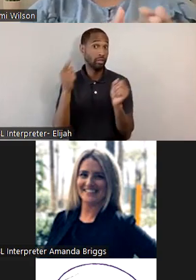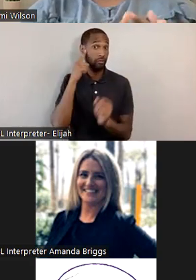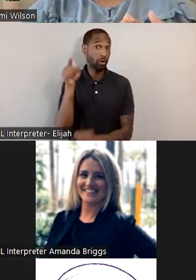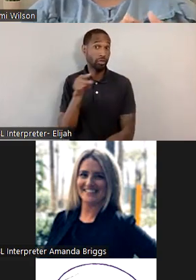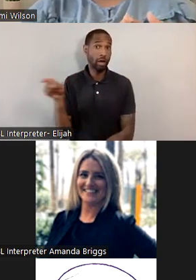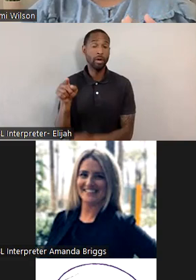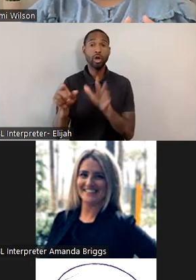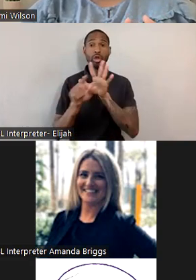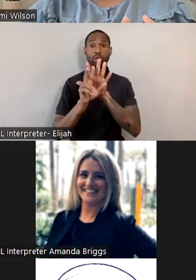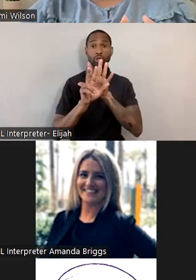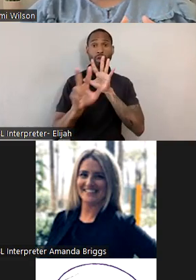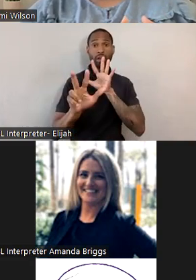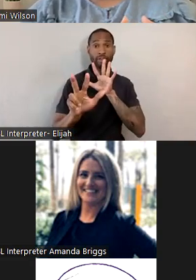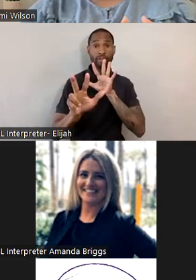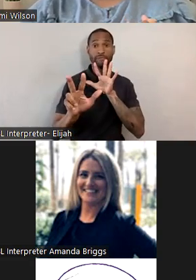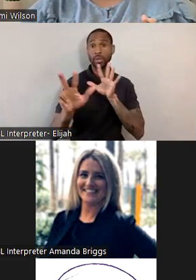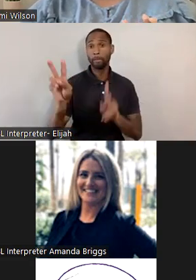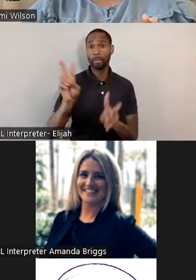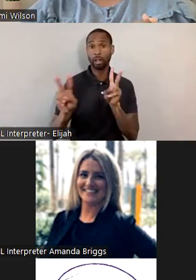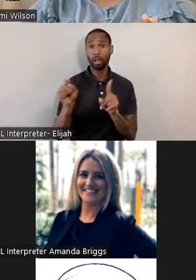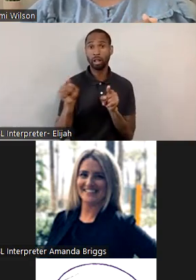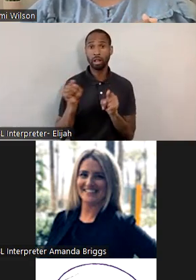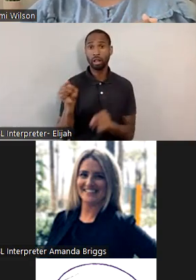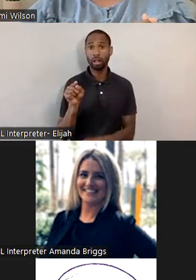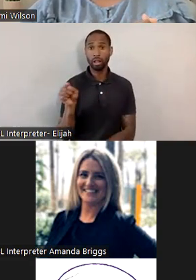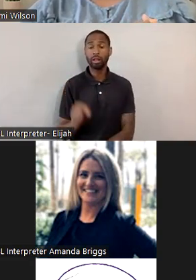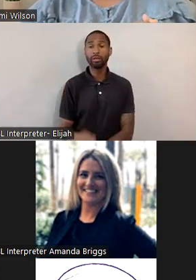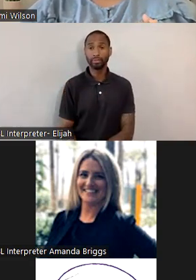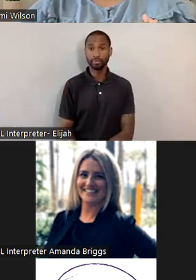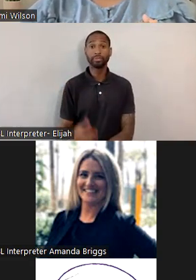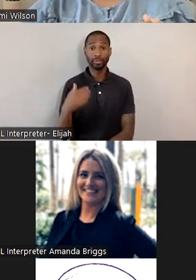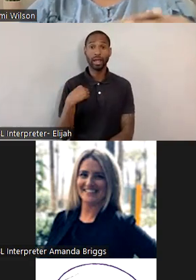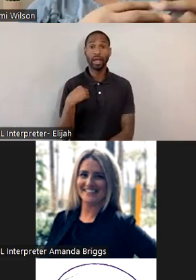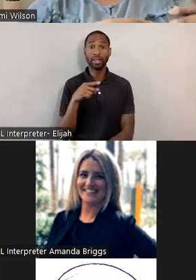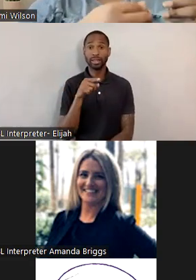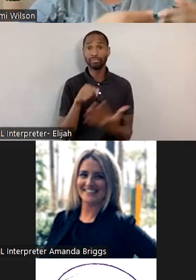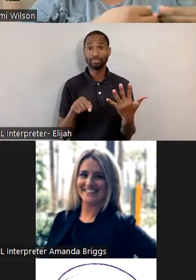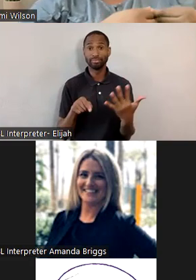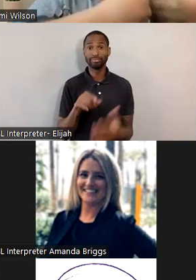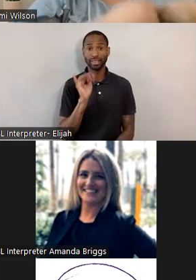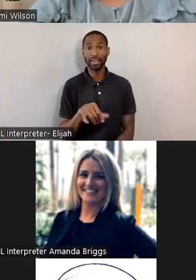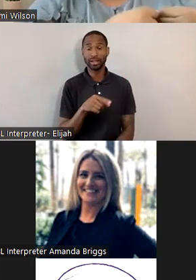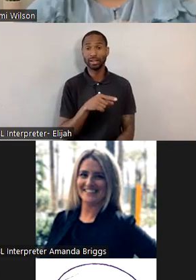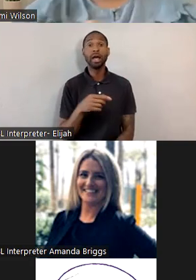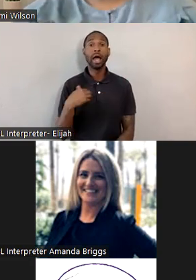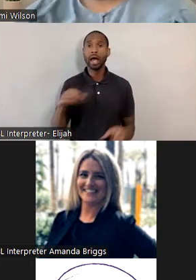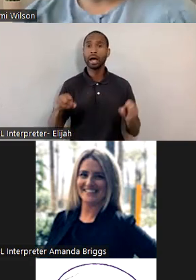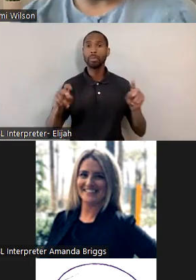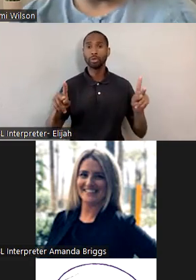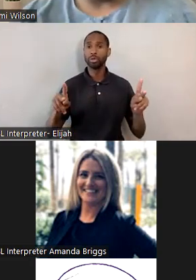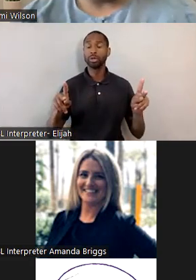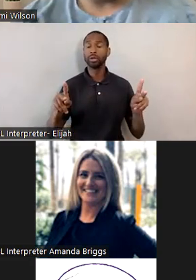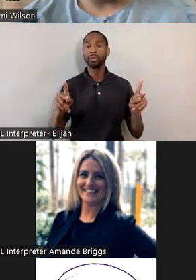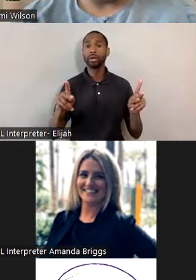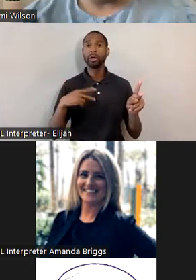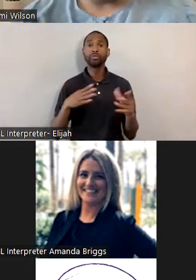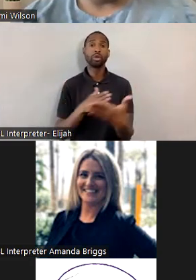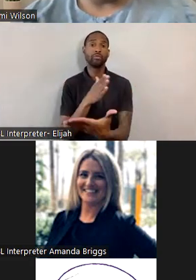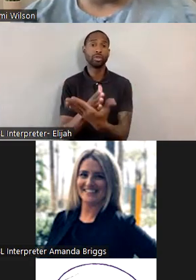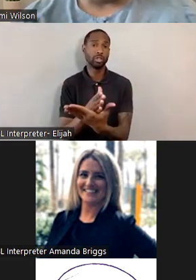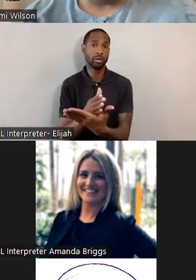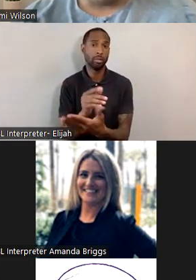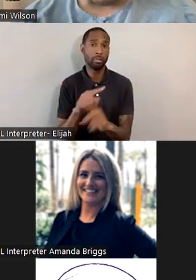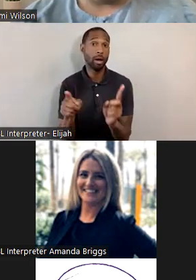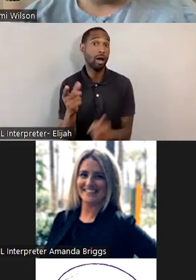3 out of 5 had those opportunities for intervention.